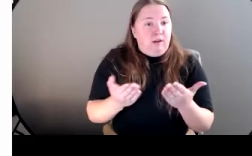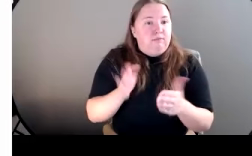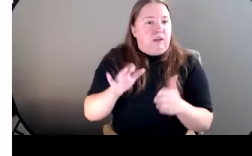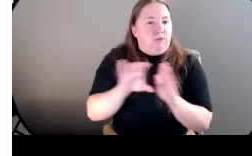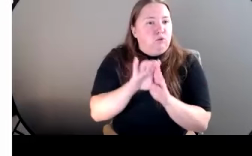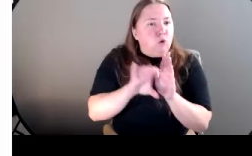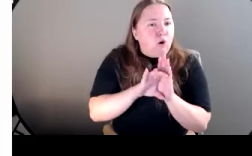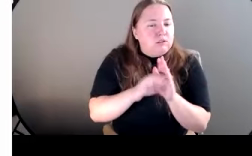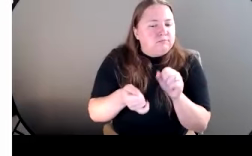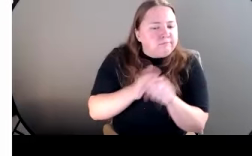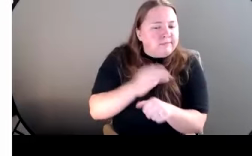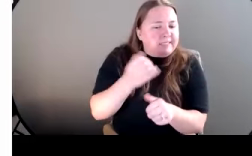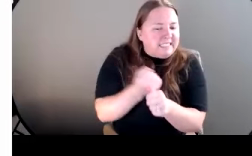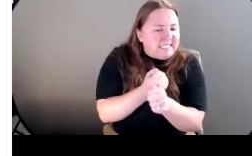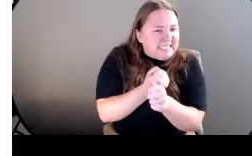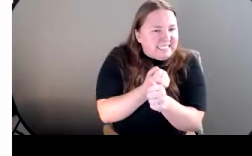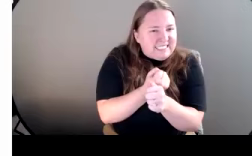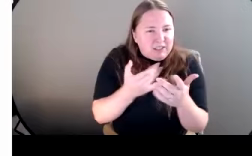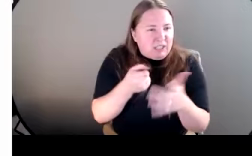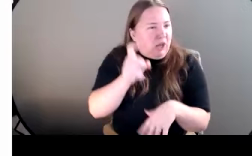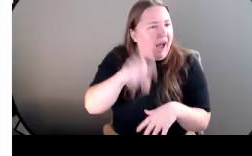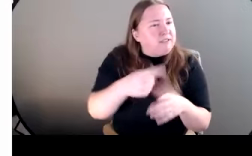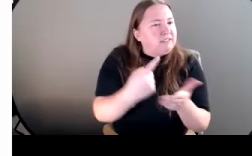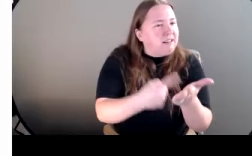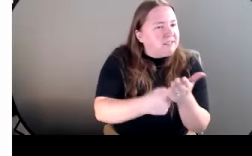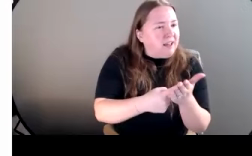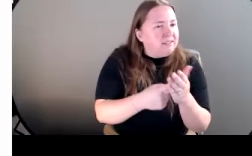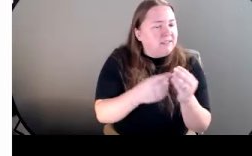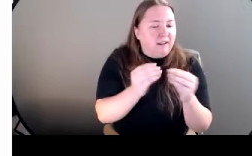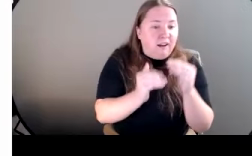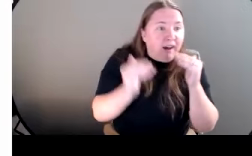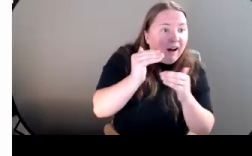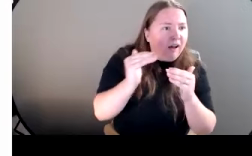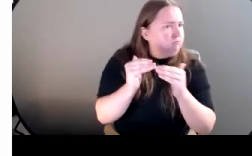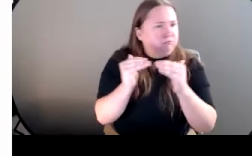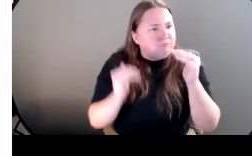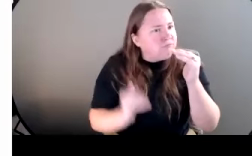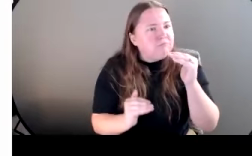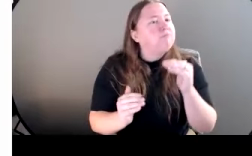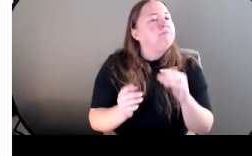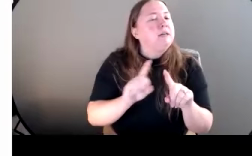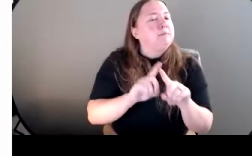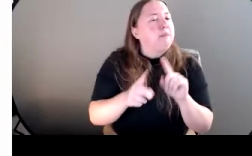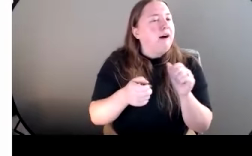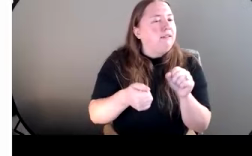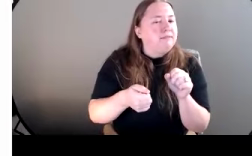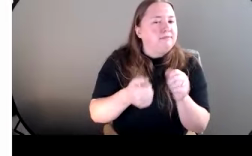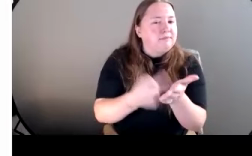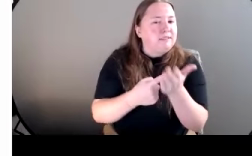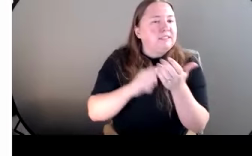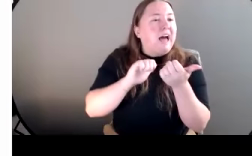exactly what you need it to cover, no more, no less, and covers it the way that you want to cover, it the way that you want to deliver